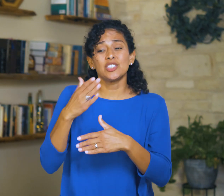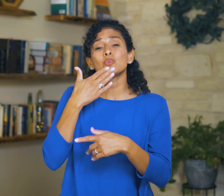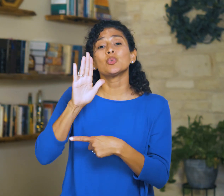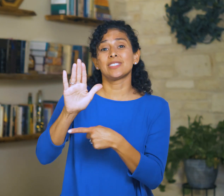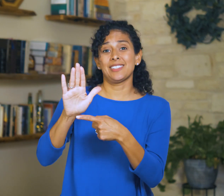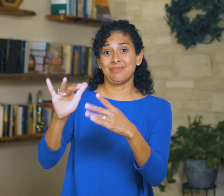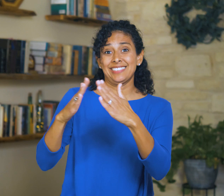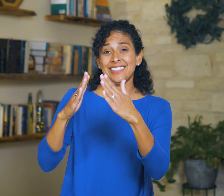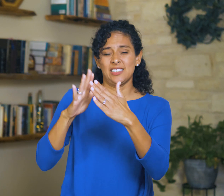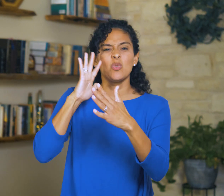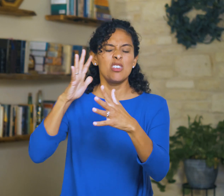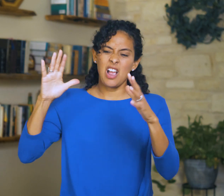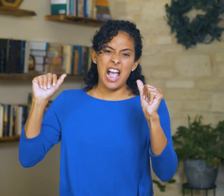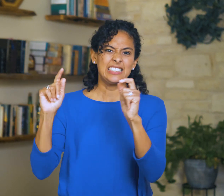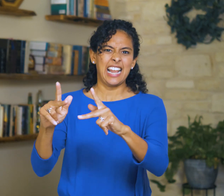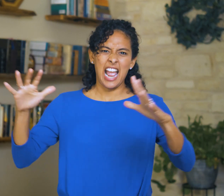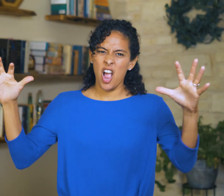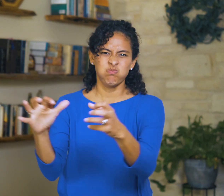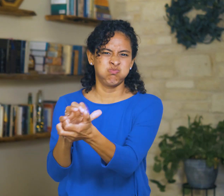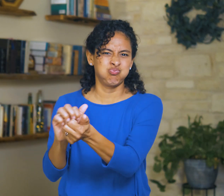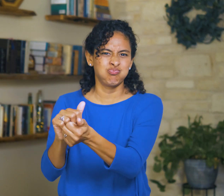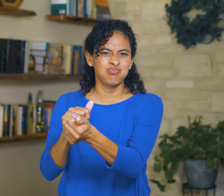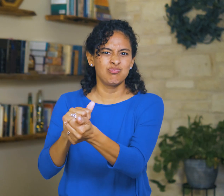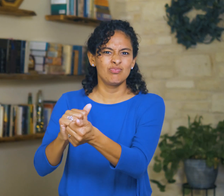Jerusalem will be attacked and destroyed.